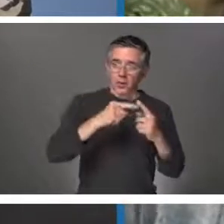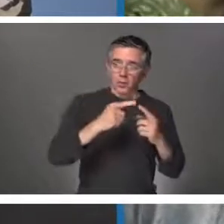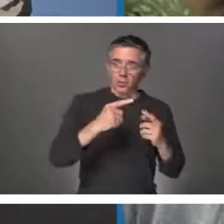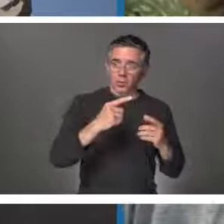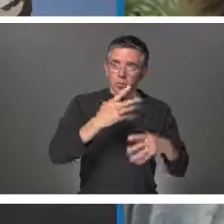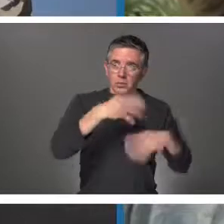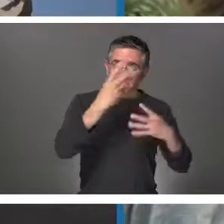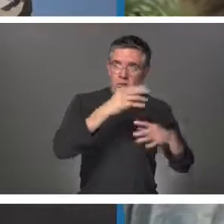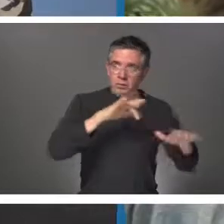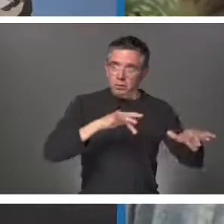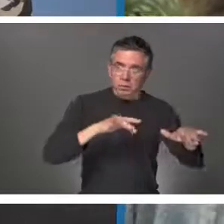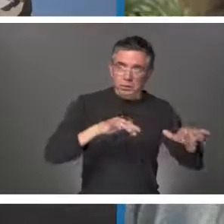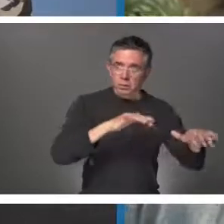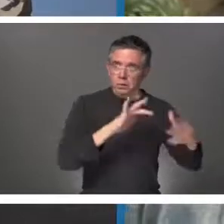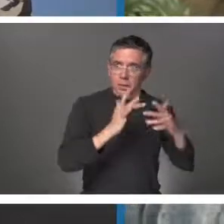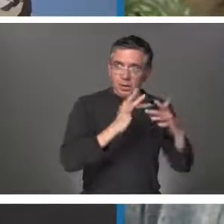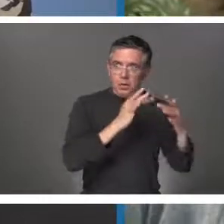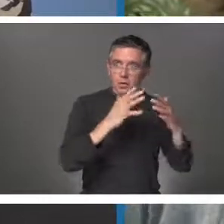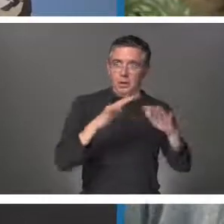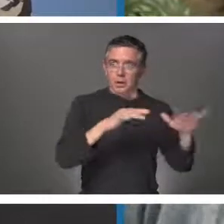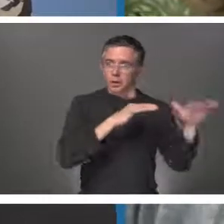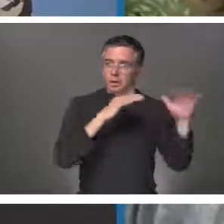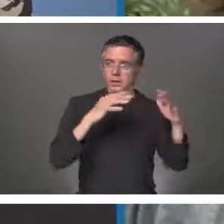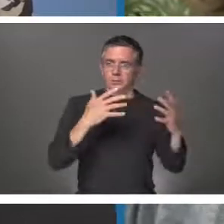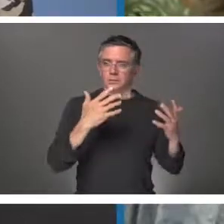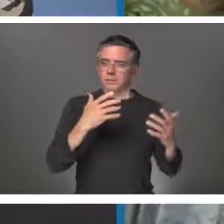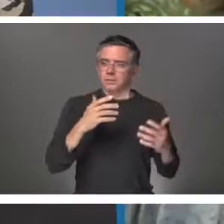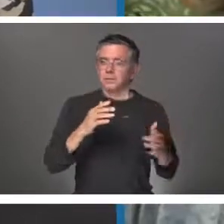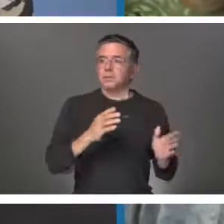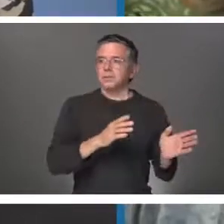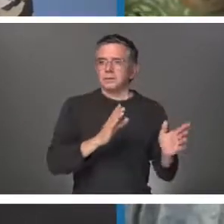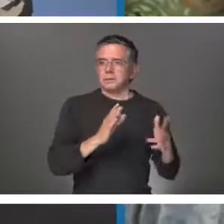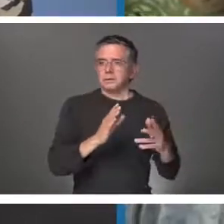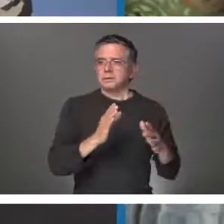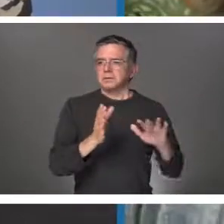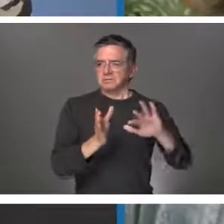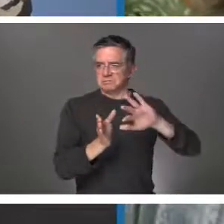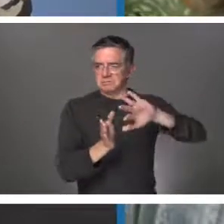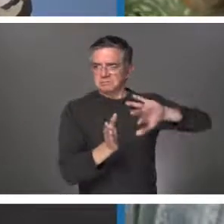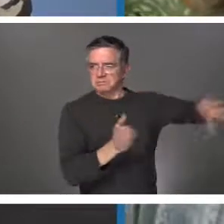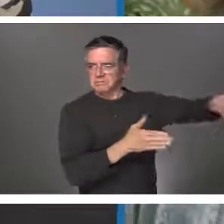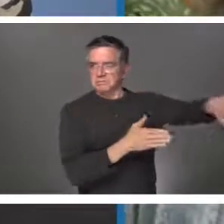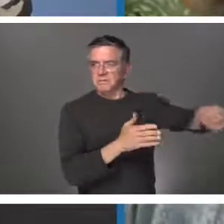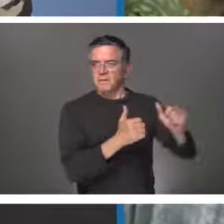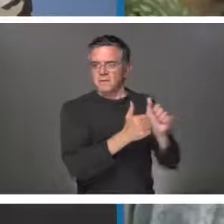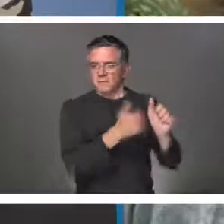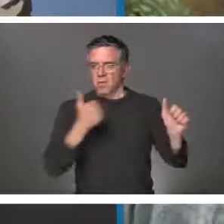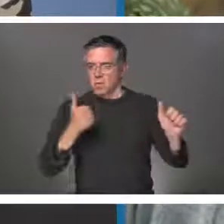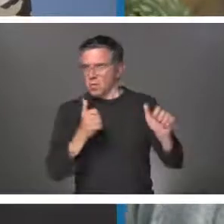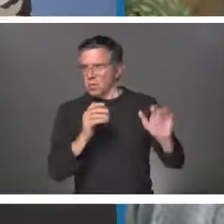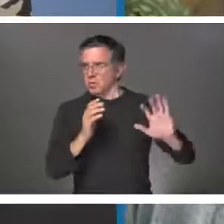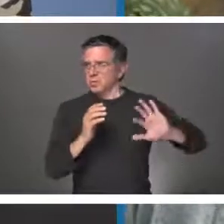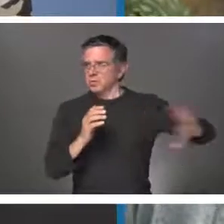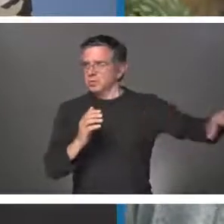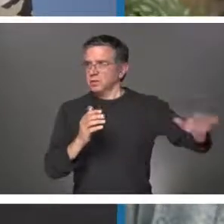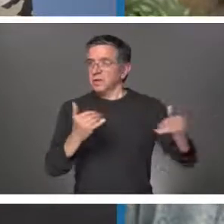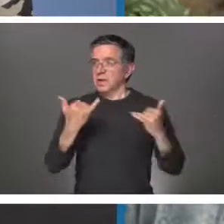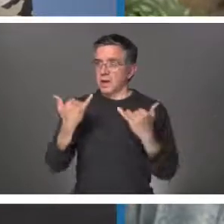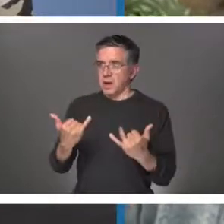that have been set up to try and help people get to vaccine appointments. We have figured out a way to give them something fairly simple,